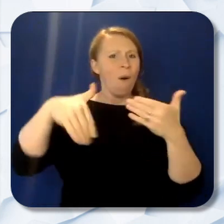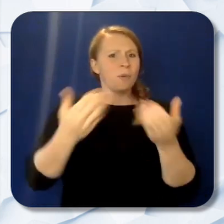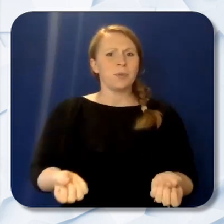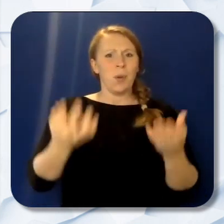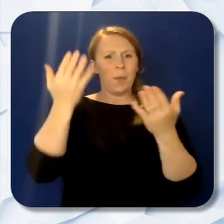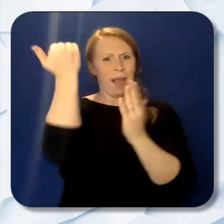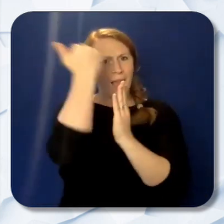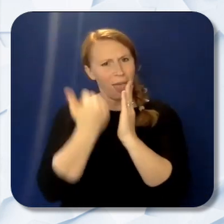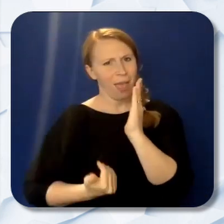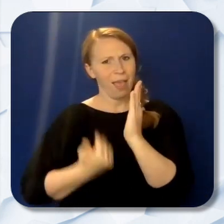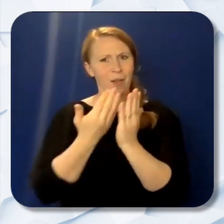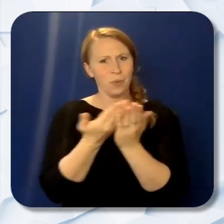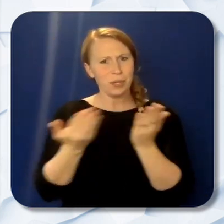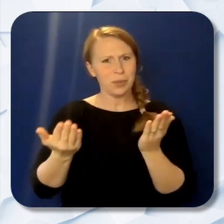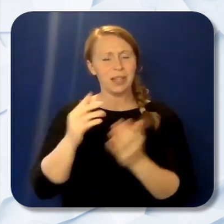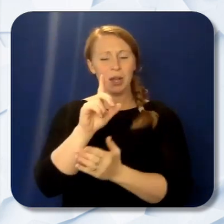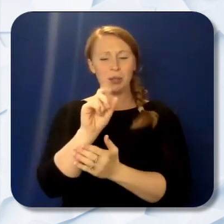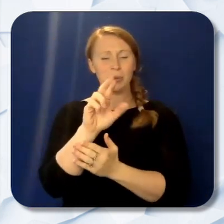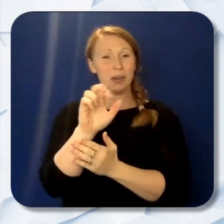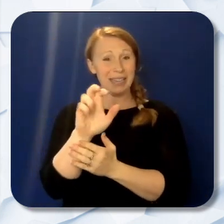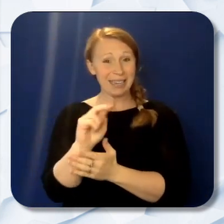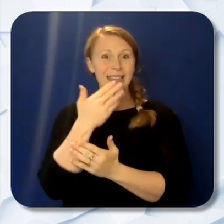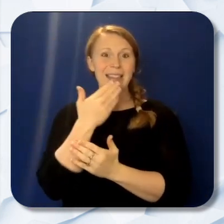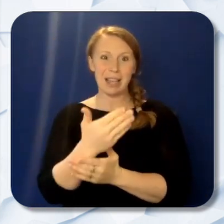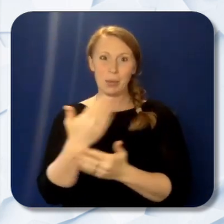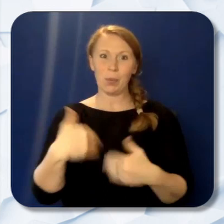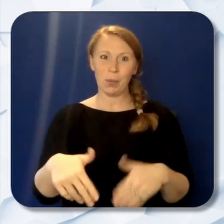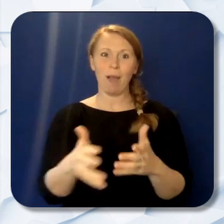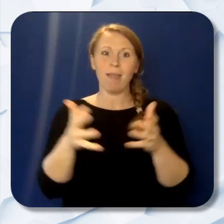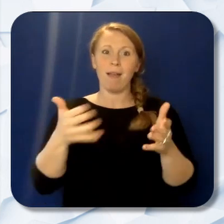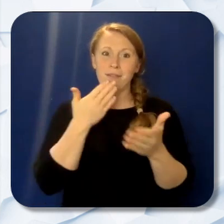uh, thank you, Dareen. Uh for uh, that great stuff that you just shared. And Uh, thank you